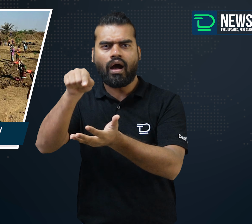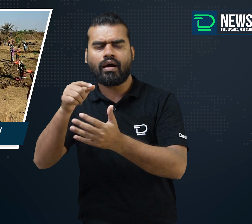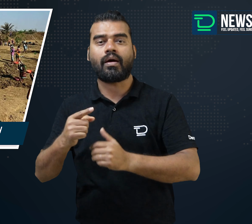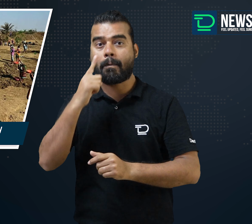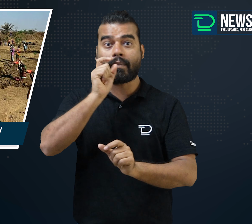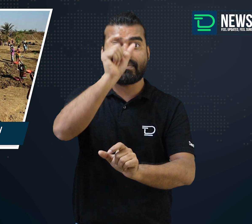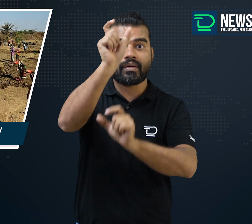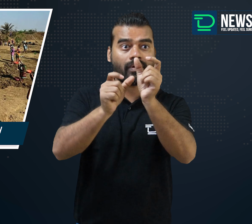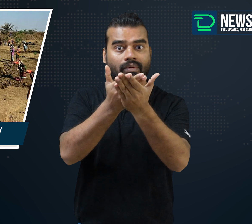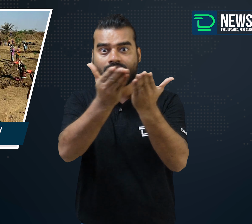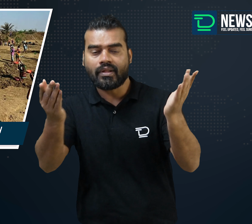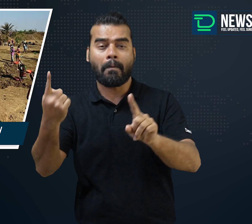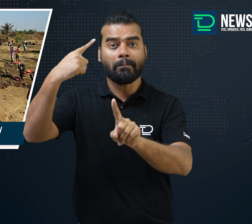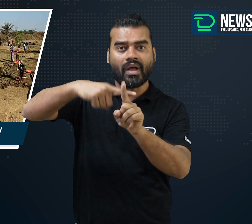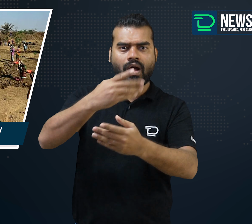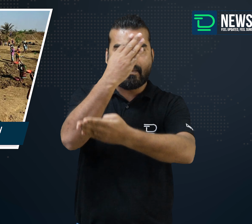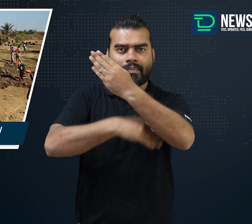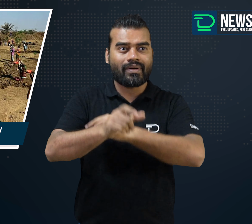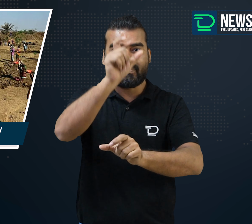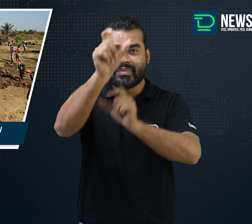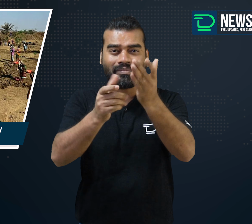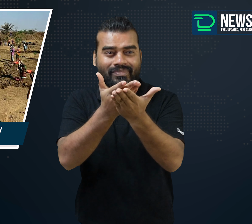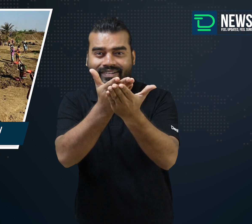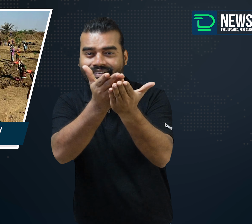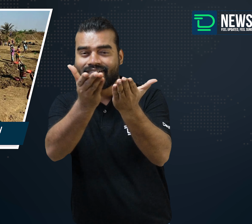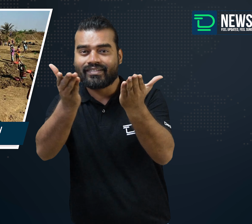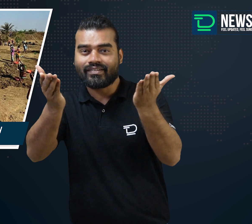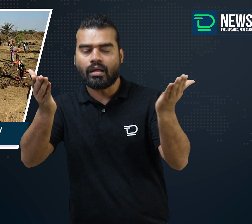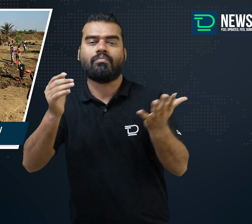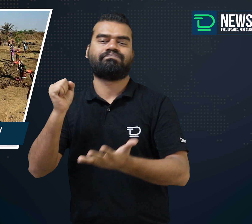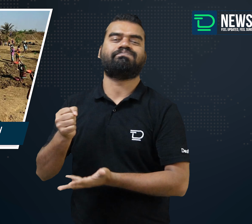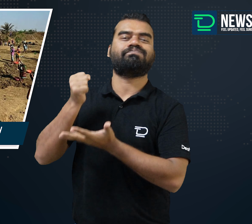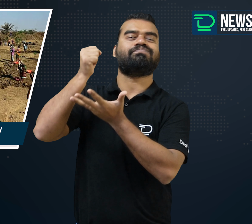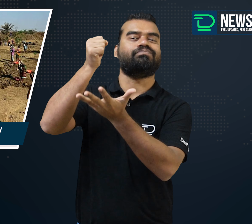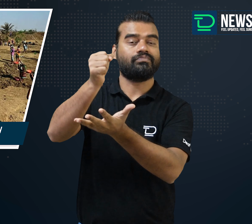Women and disabled people are working